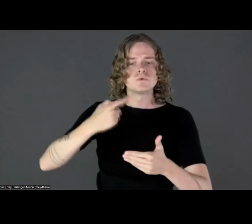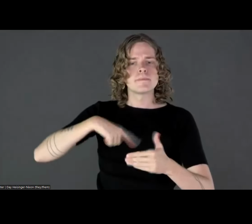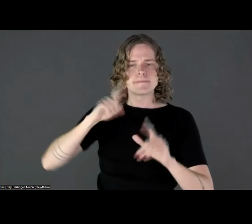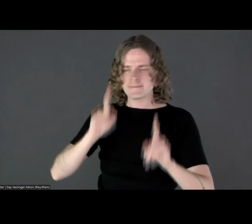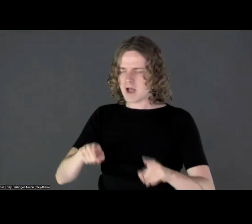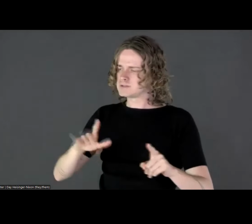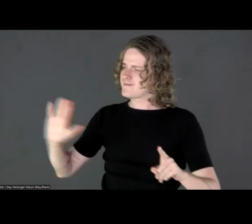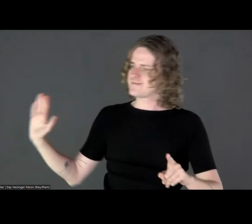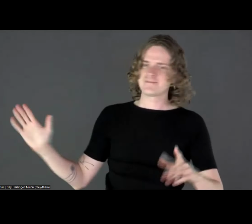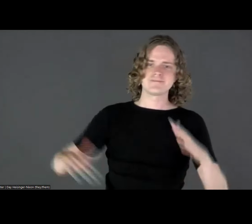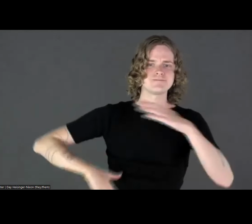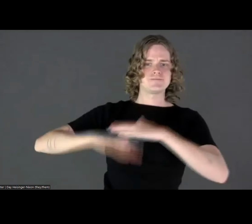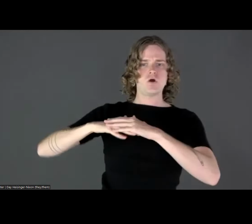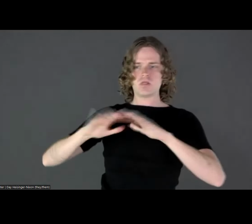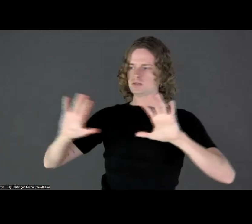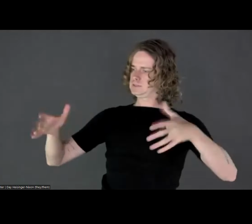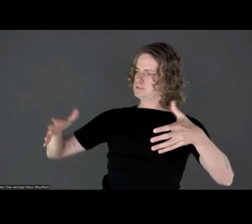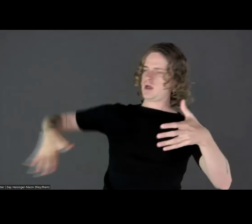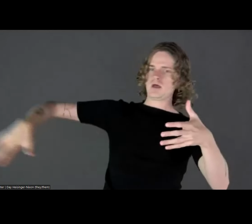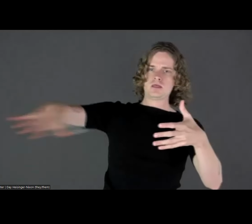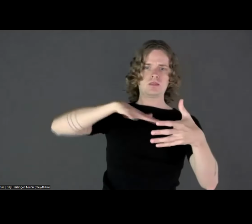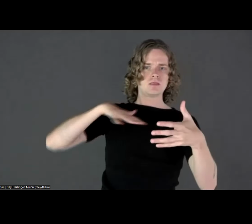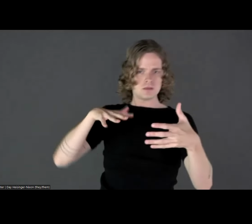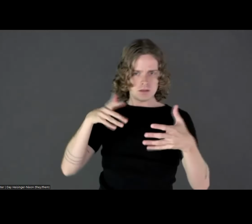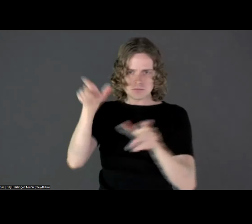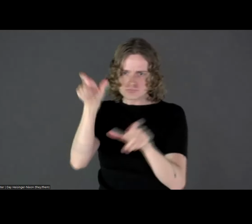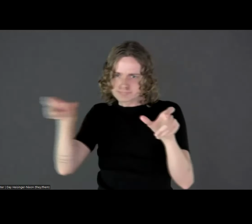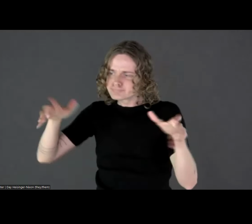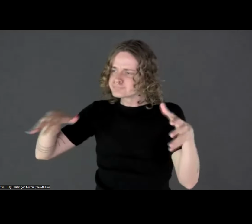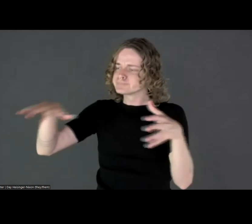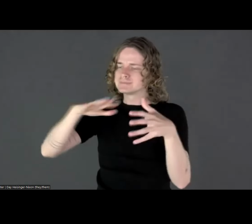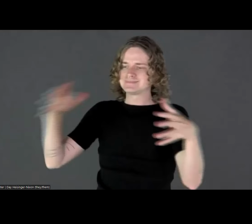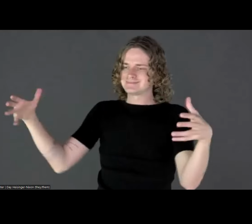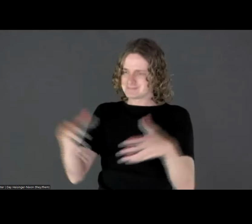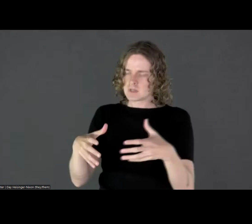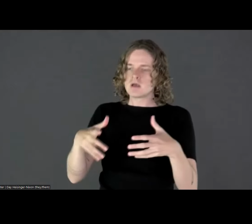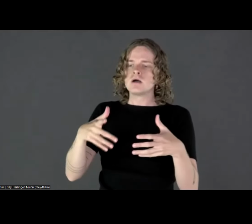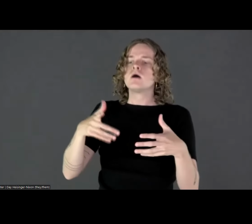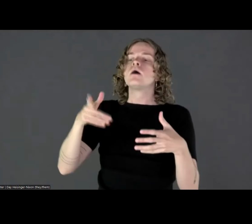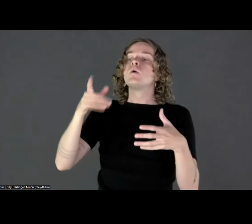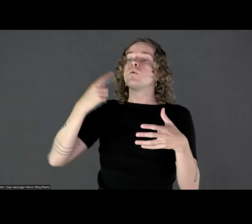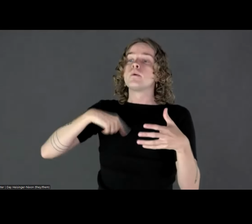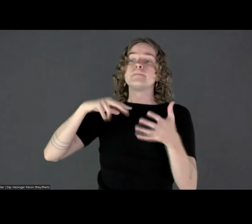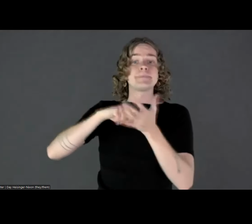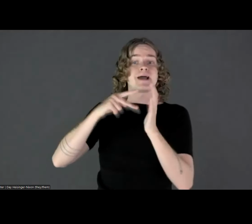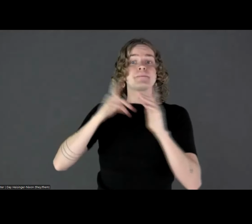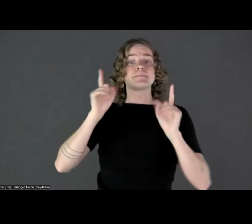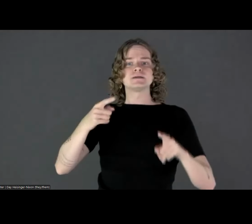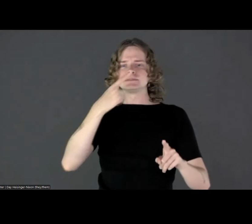barriers faced by persons with disabilities in emergency situation, including pandemics,